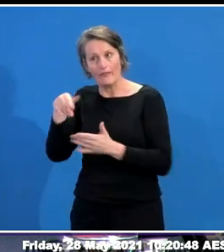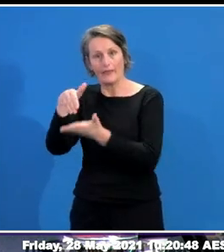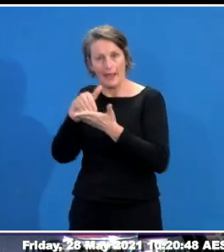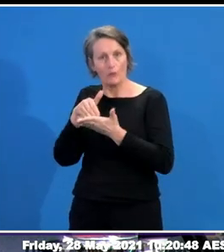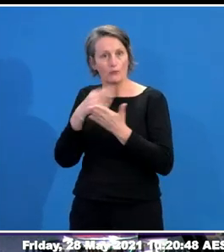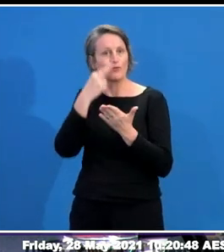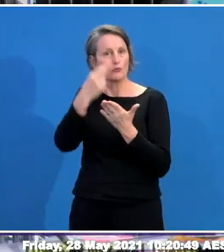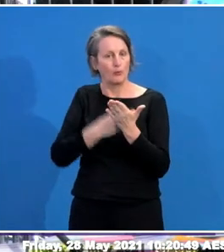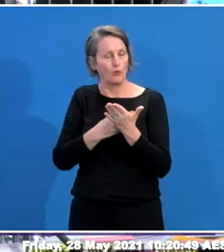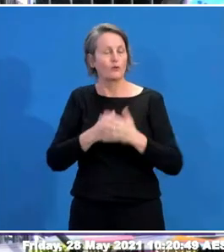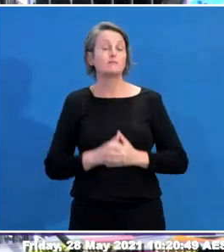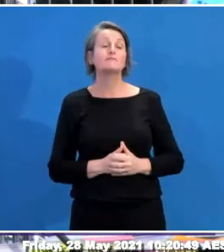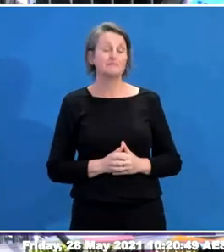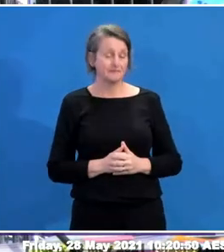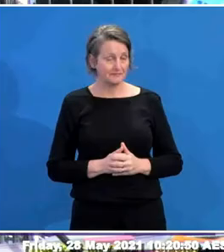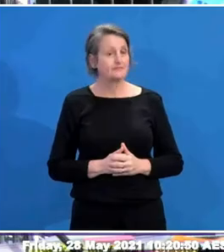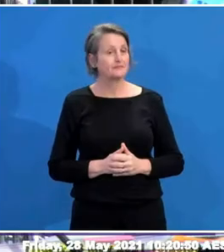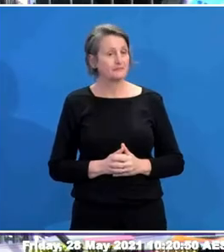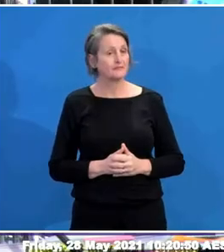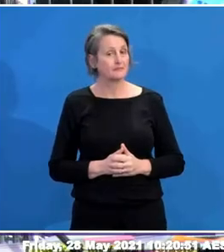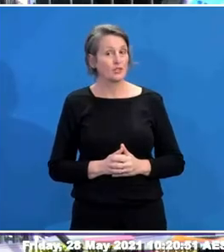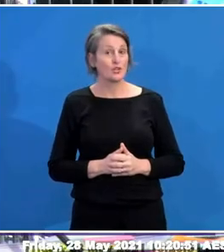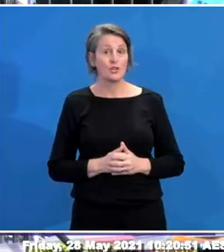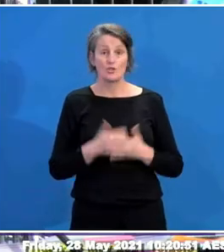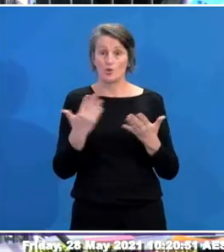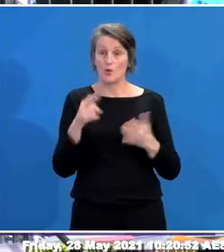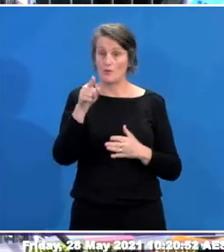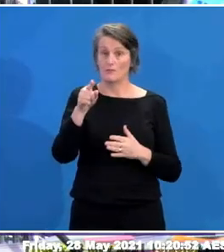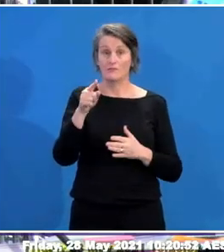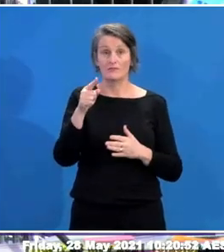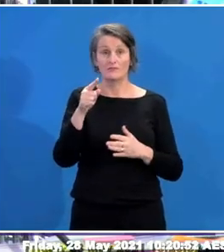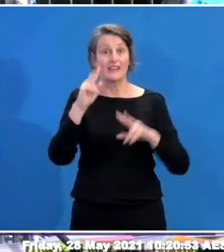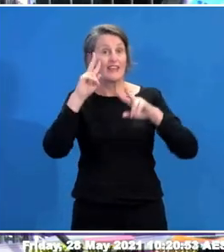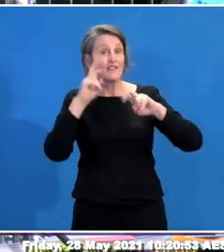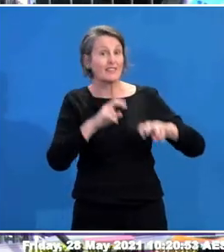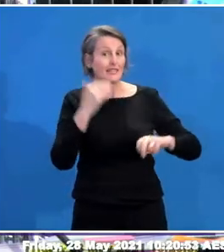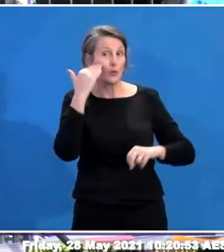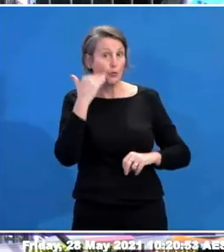So was it the fact that what Ms Piaud found in her first report that